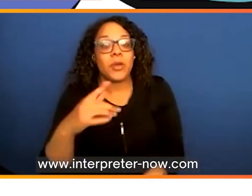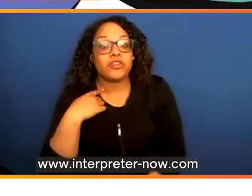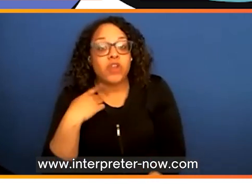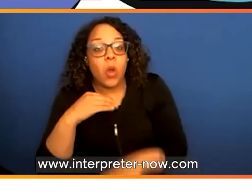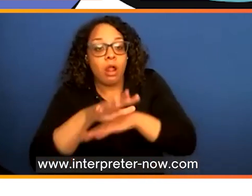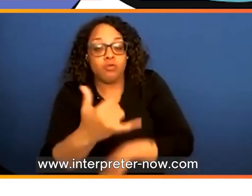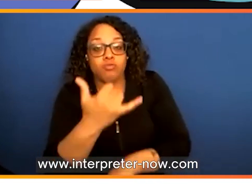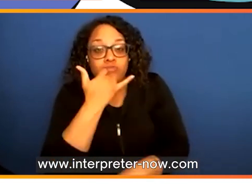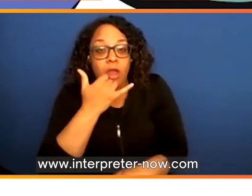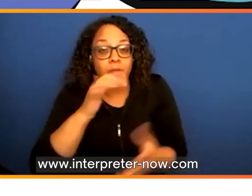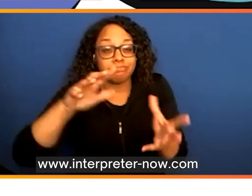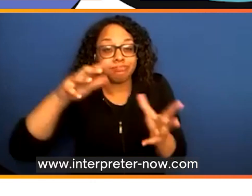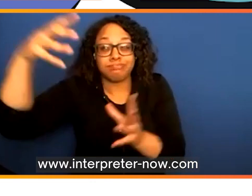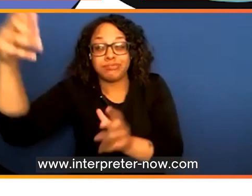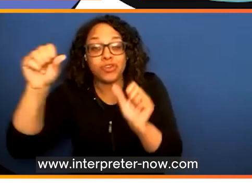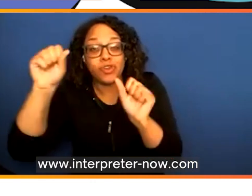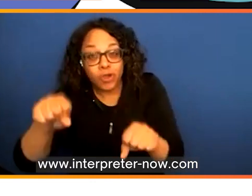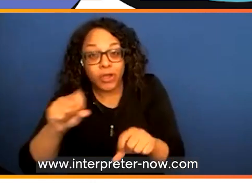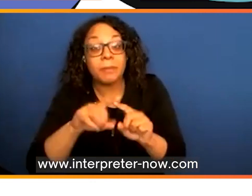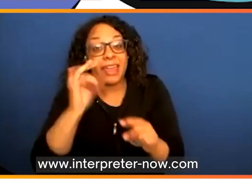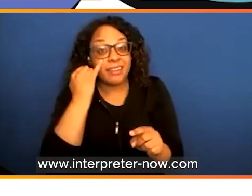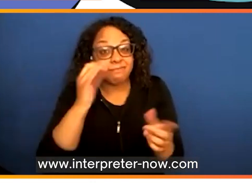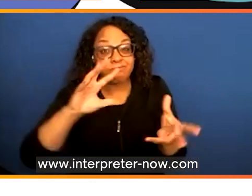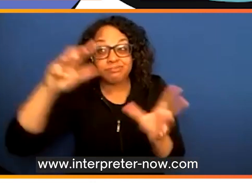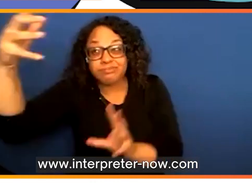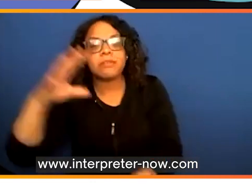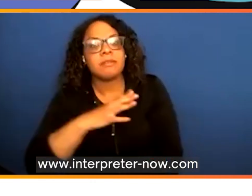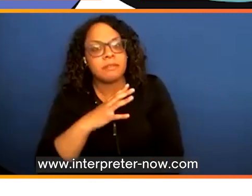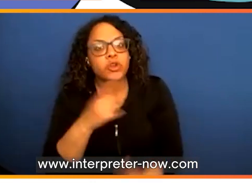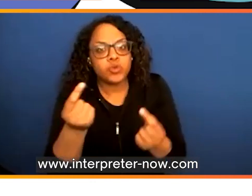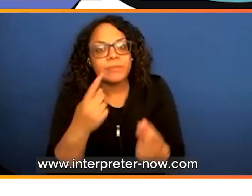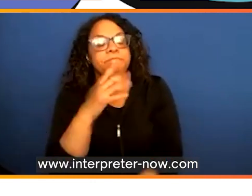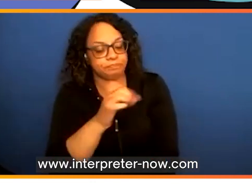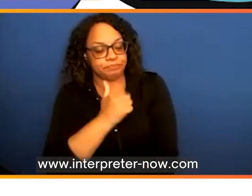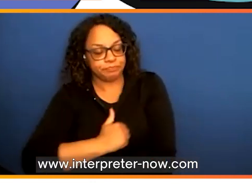more applicable. I'll use a different tone. I'll call you in instead of calling you out."